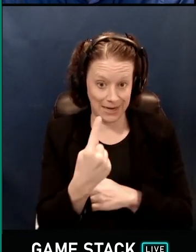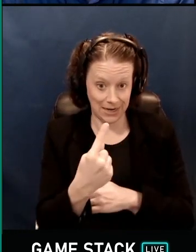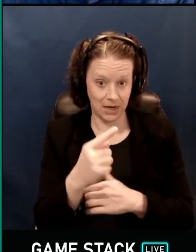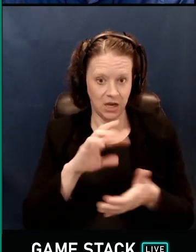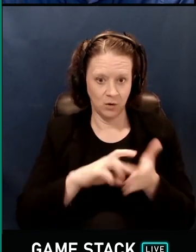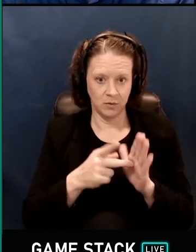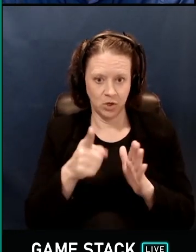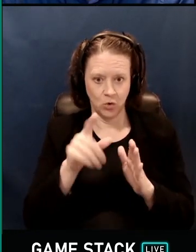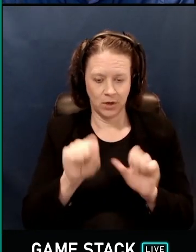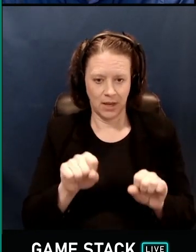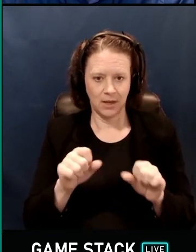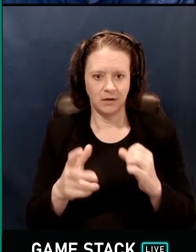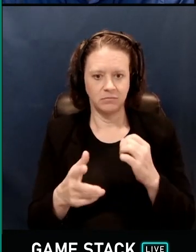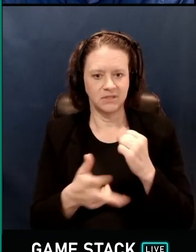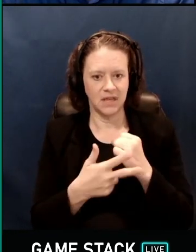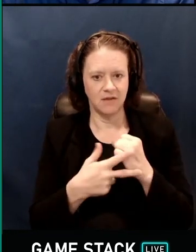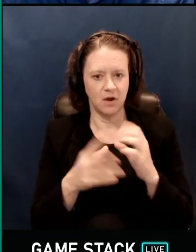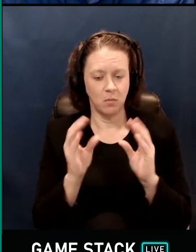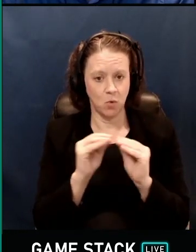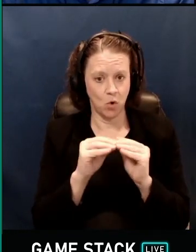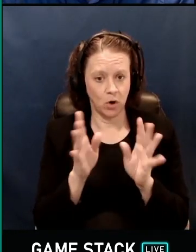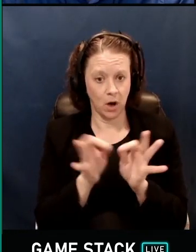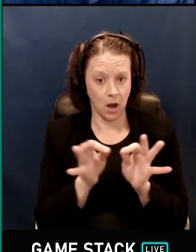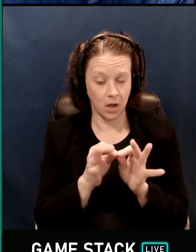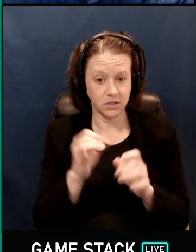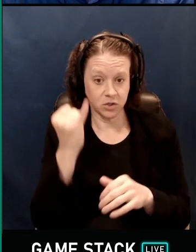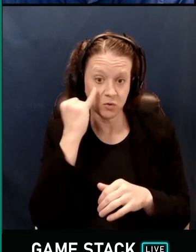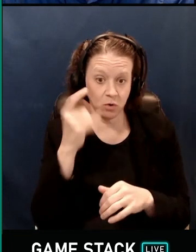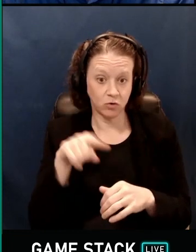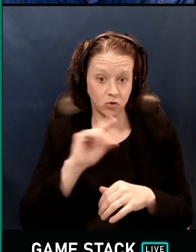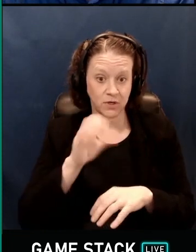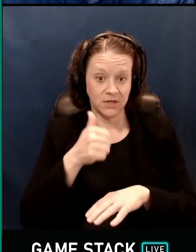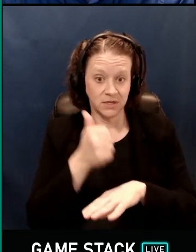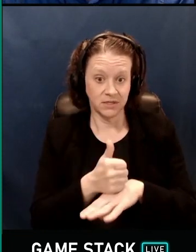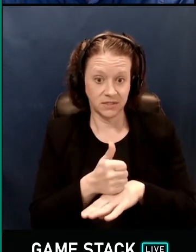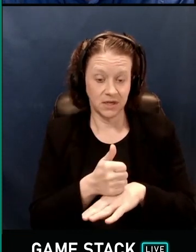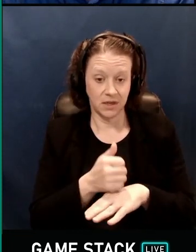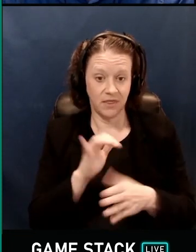more cost if you set it to zero parallelism